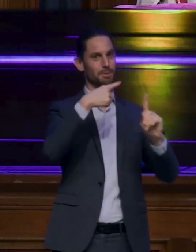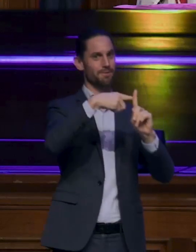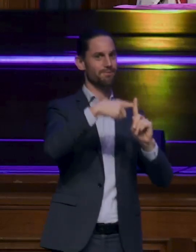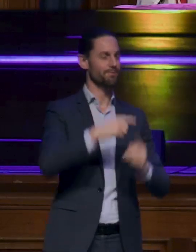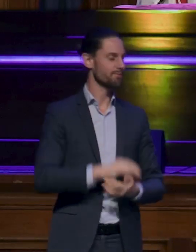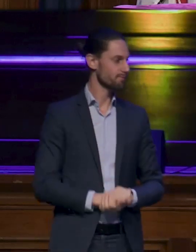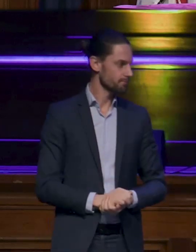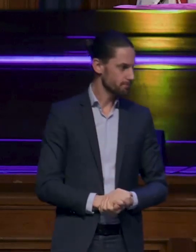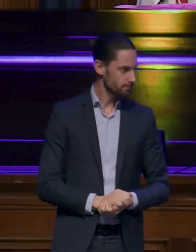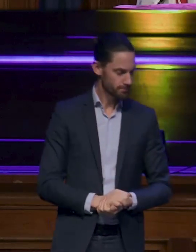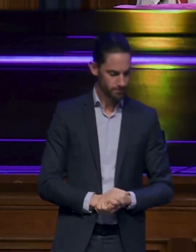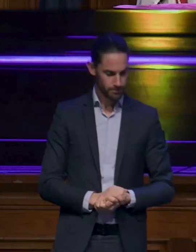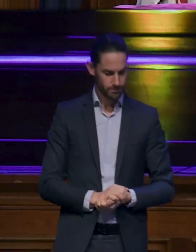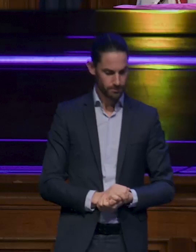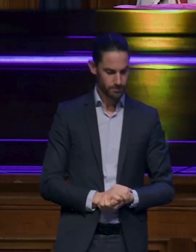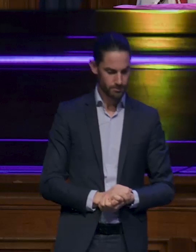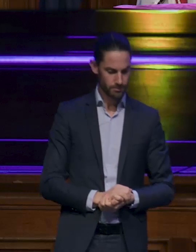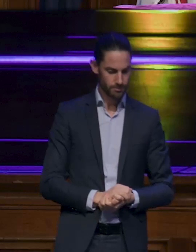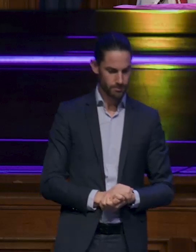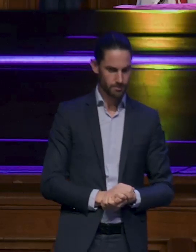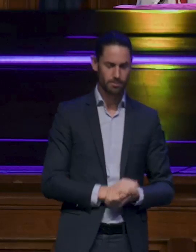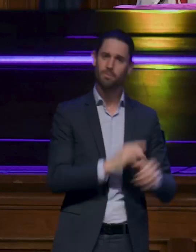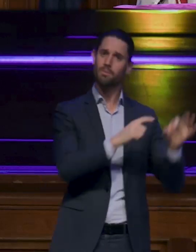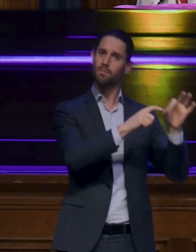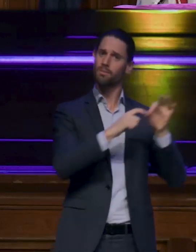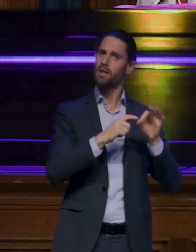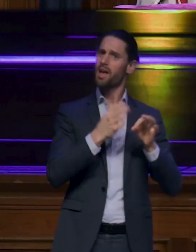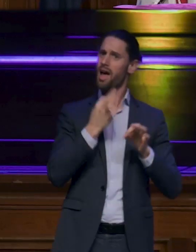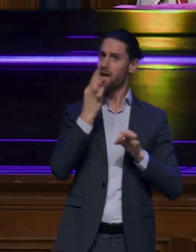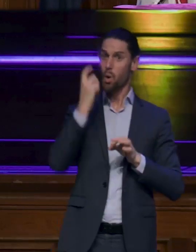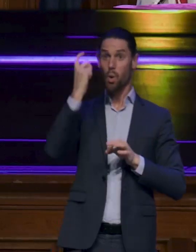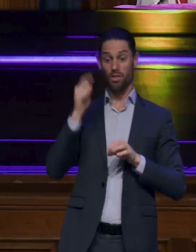discussions starting to turn the ship around if I can put it that way because